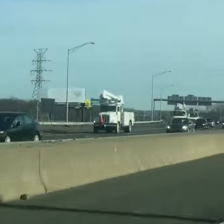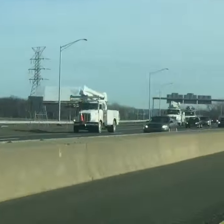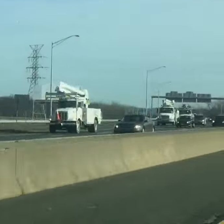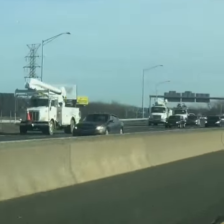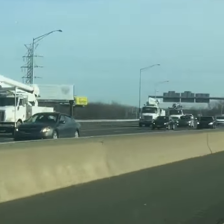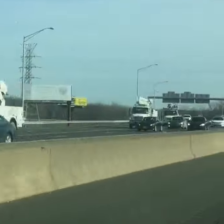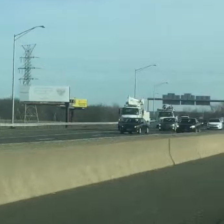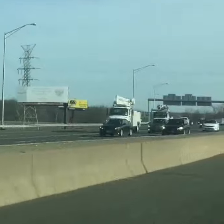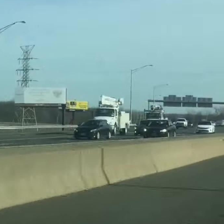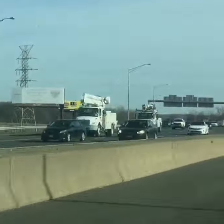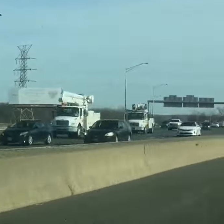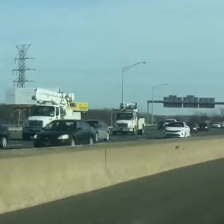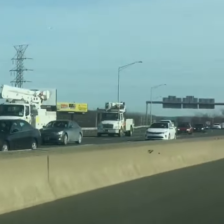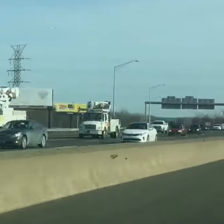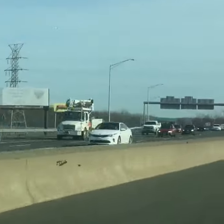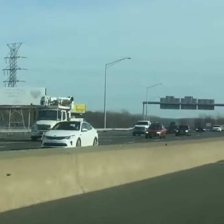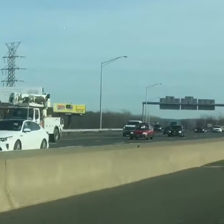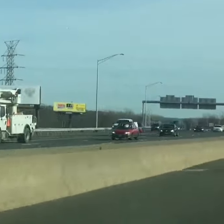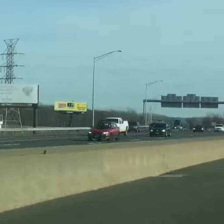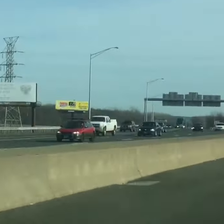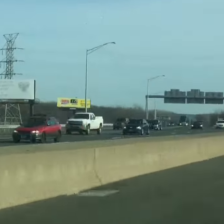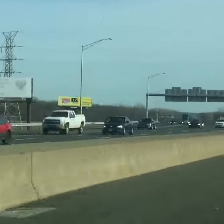GENERATOR OR A GRILL MAKE SURE